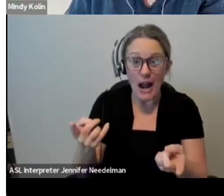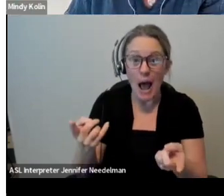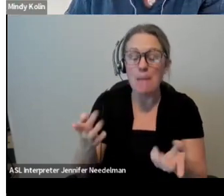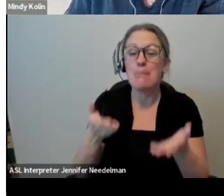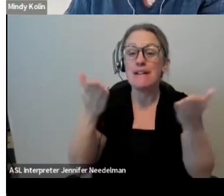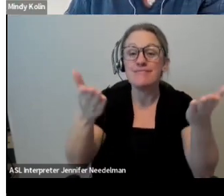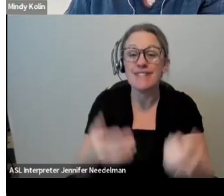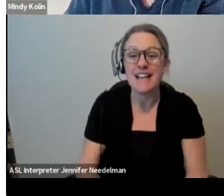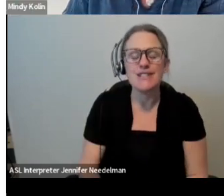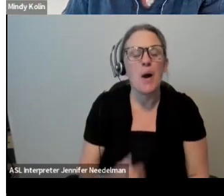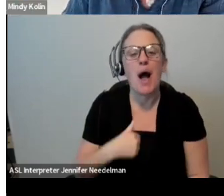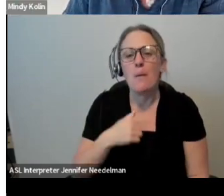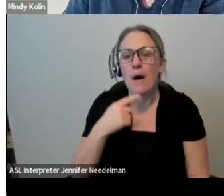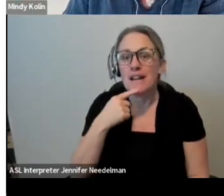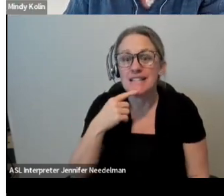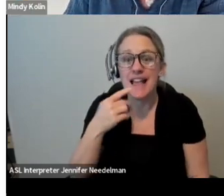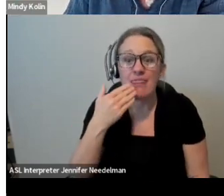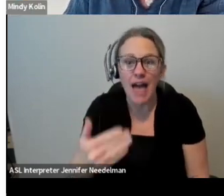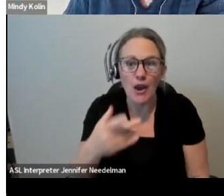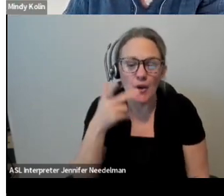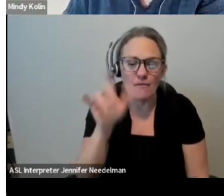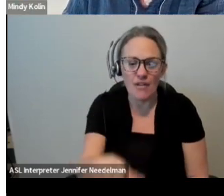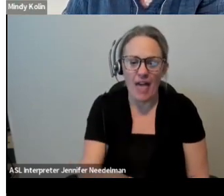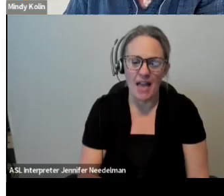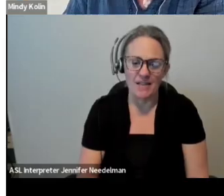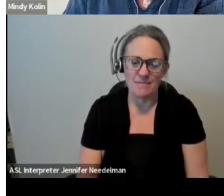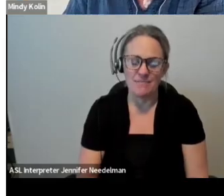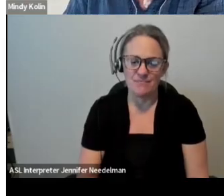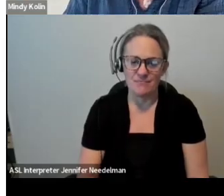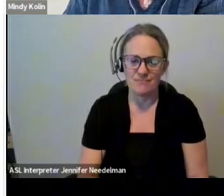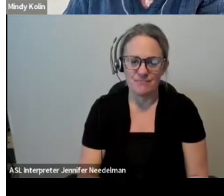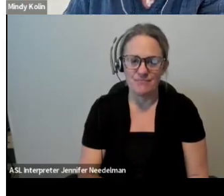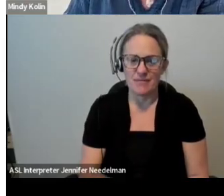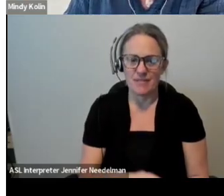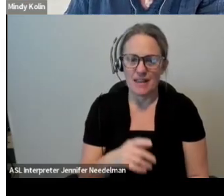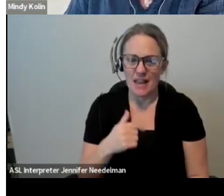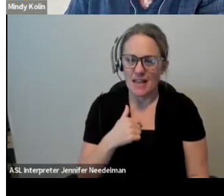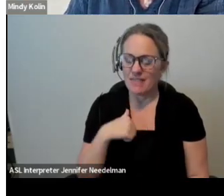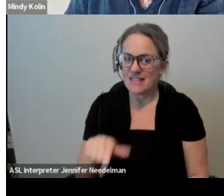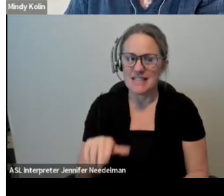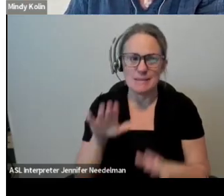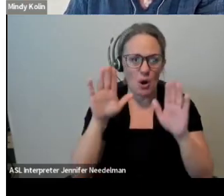And I wanna thank you for that. Very relatable, this has been a wonderful presentation.